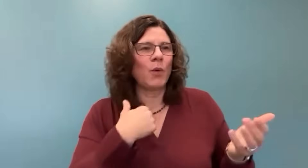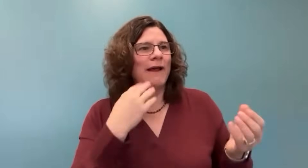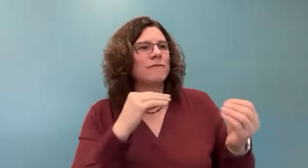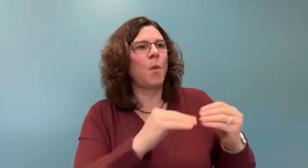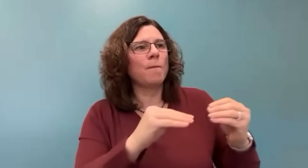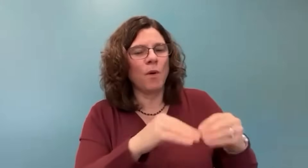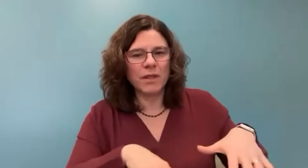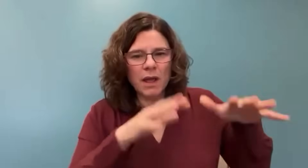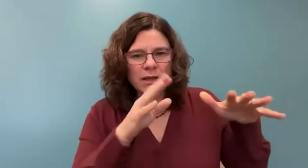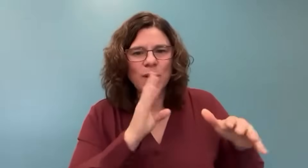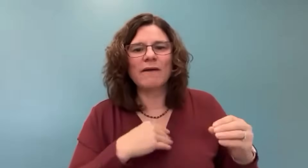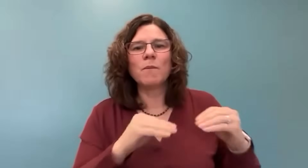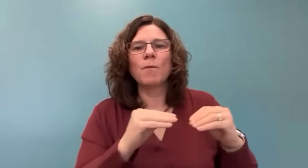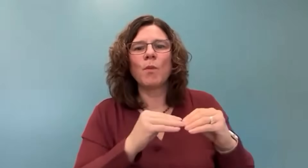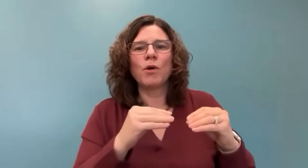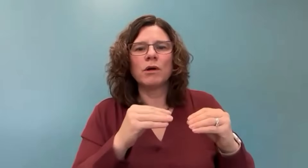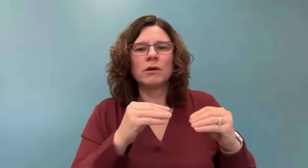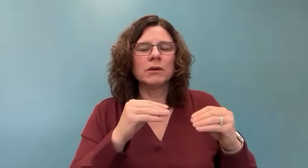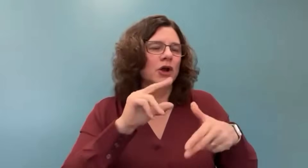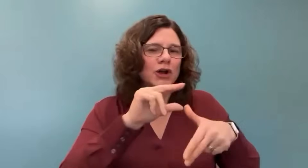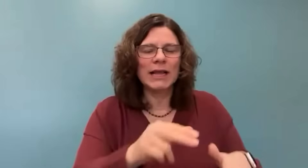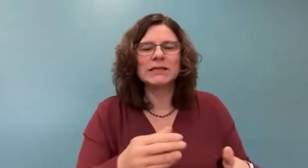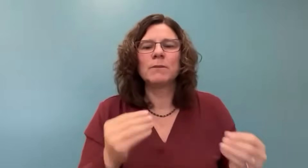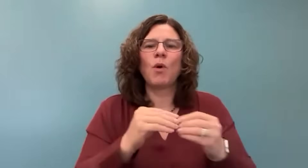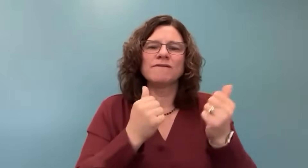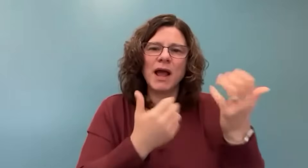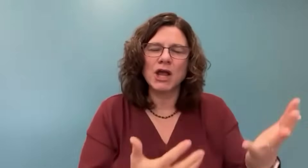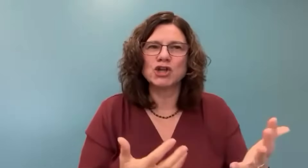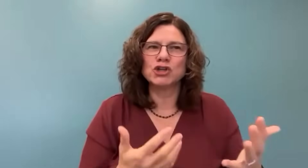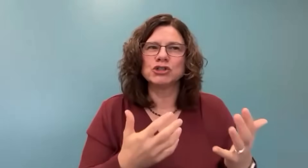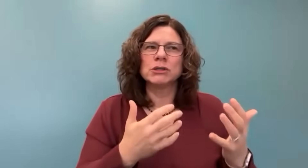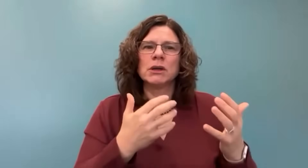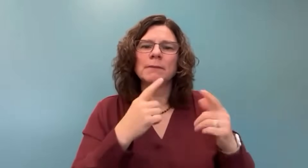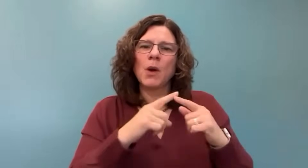We’ll have more floods, hurricanes, fires, and